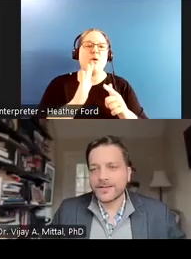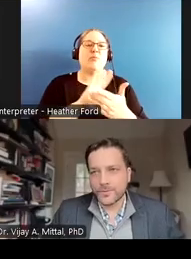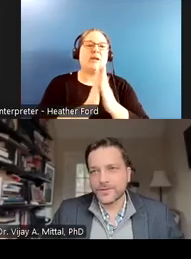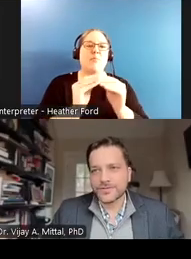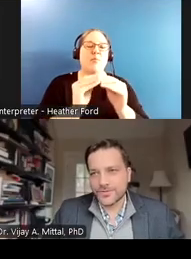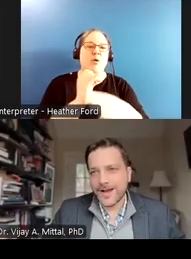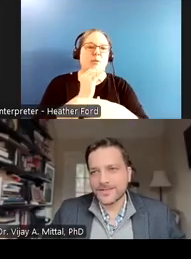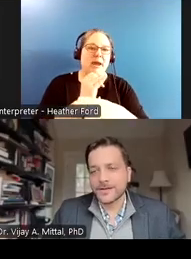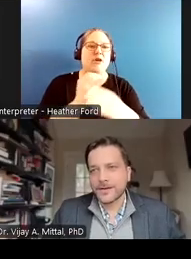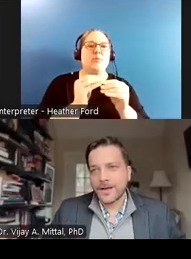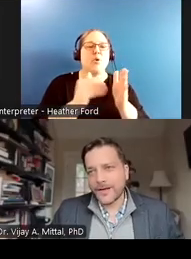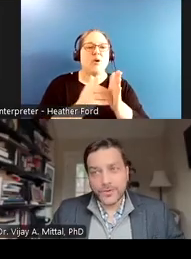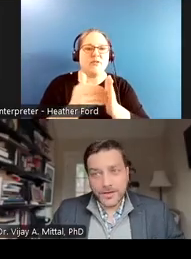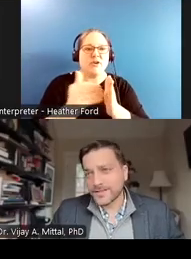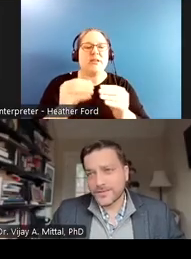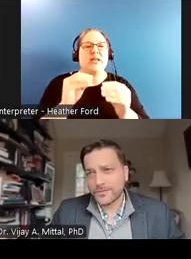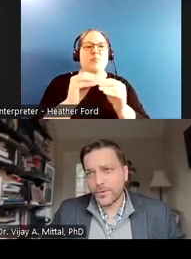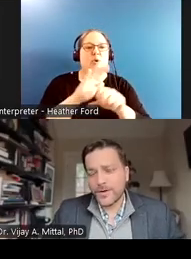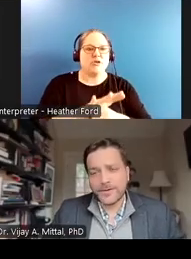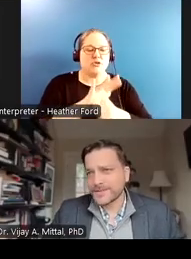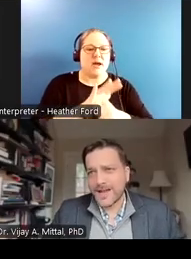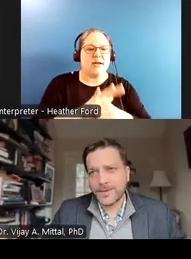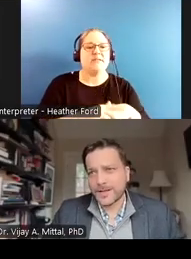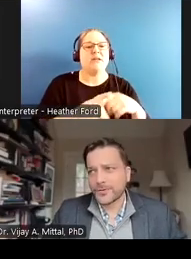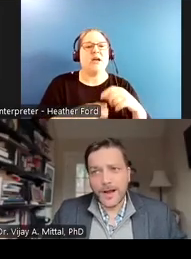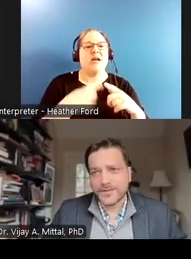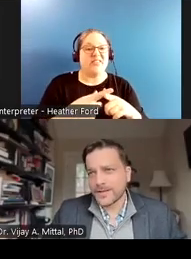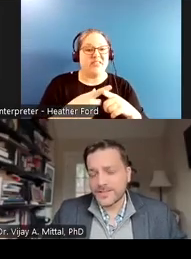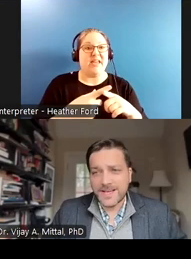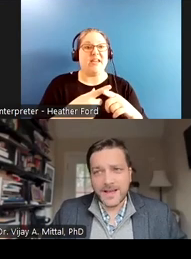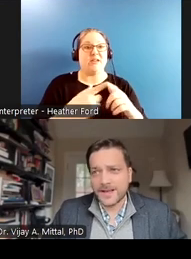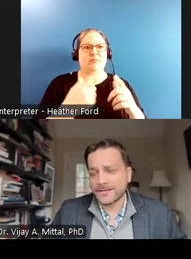cause more distress, and after it hits a certain point where it's happening for hours every day and